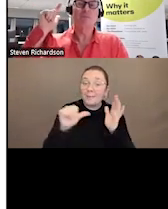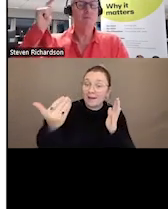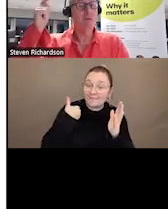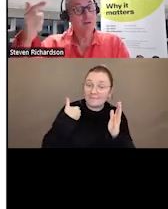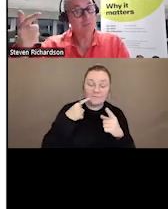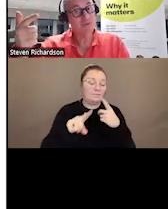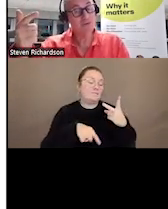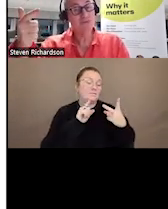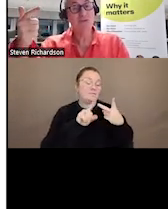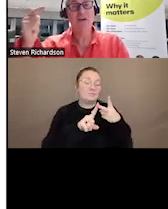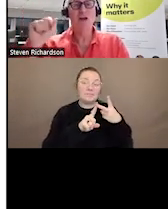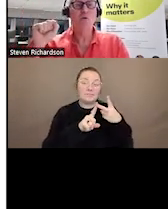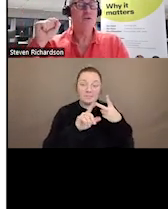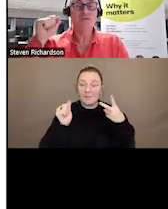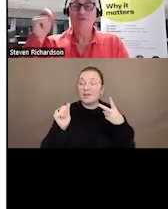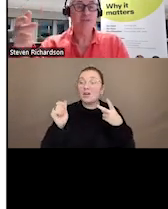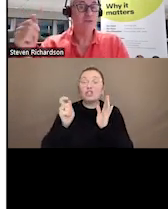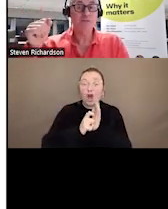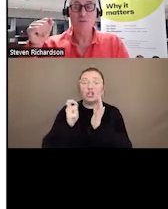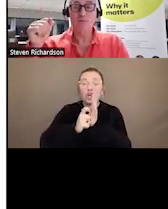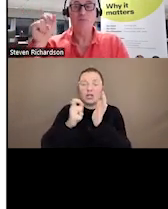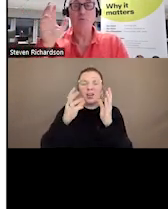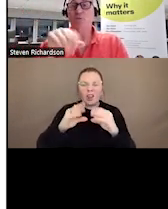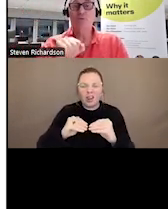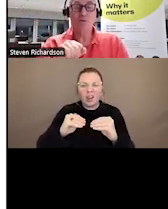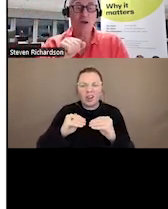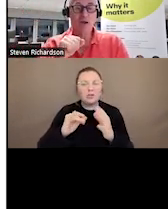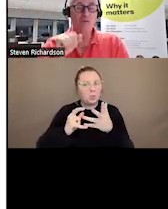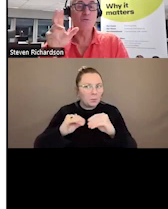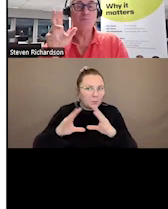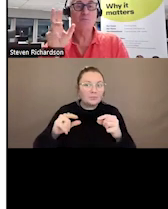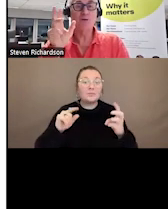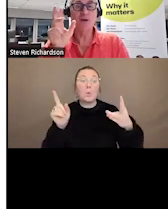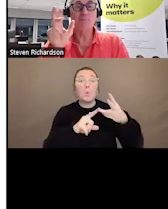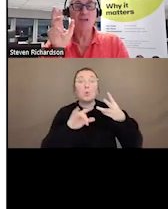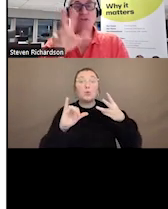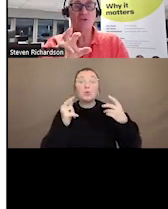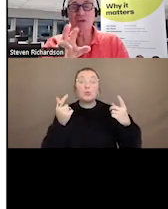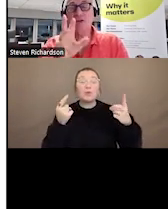they may be lapsed donors. All the other people who have called you, have mentioned at an